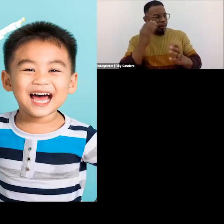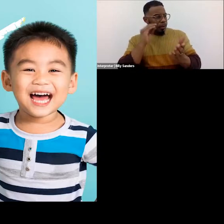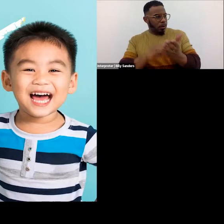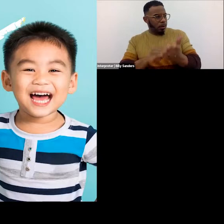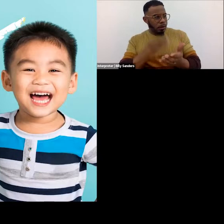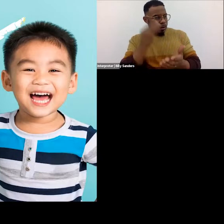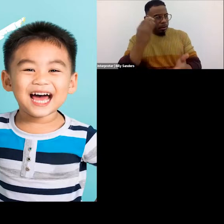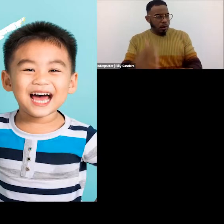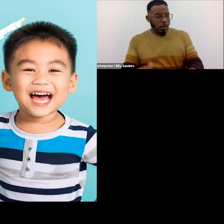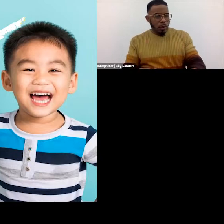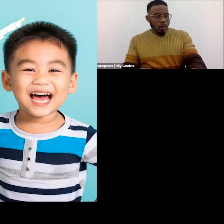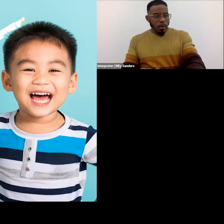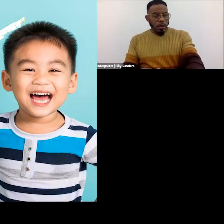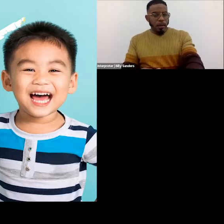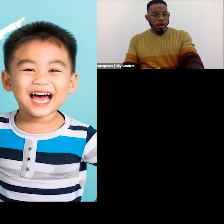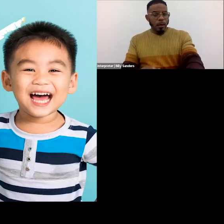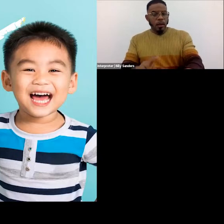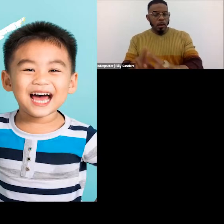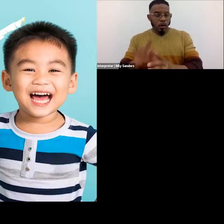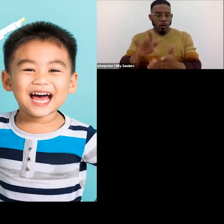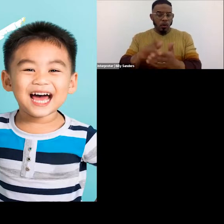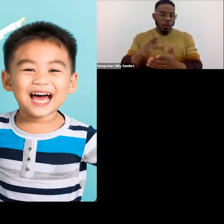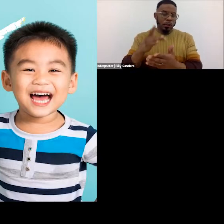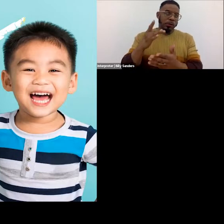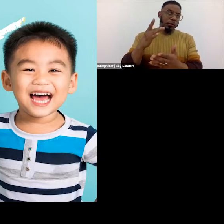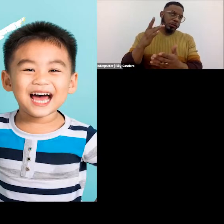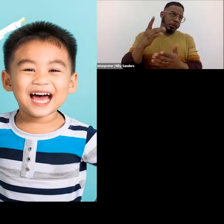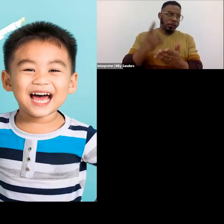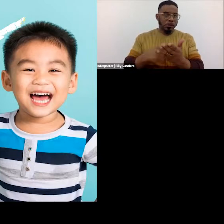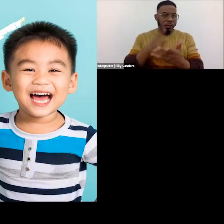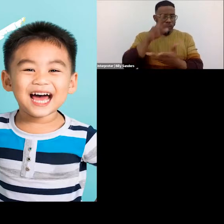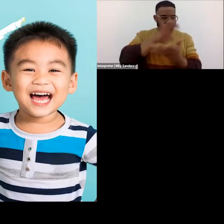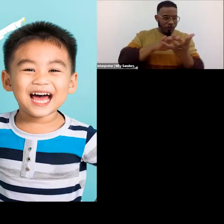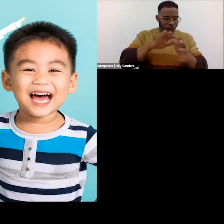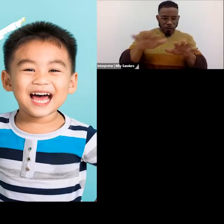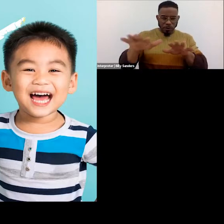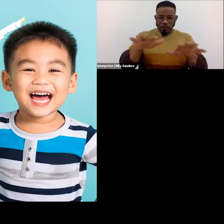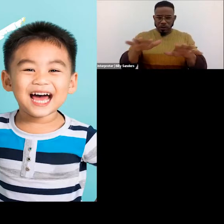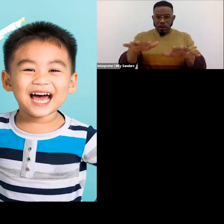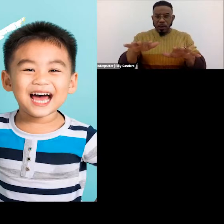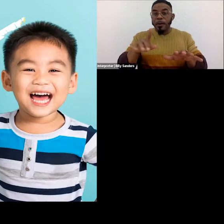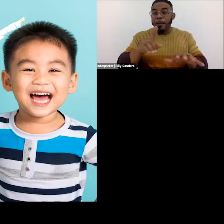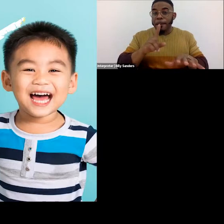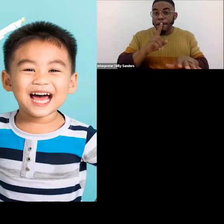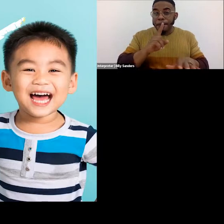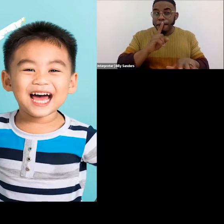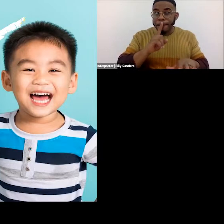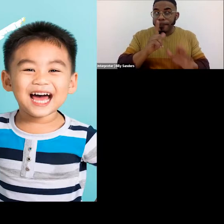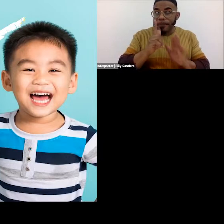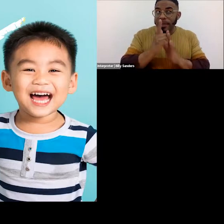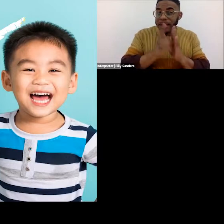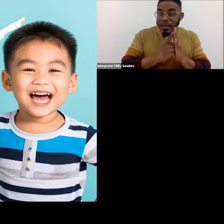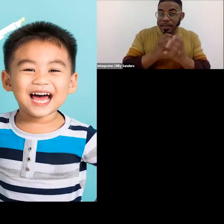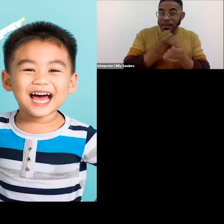that, you know, this is also a source of sometimes confusion that being legally emancipated